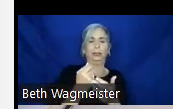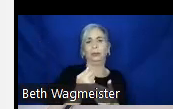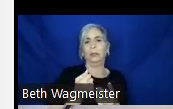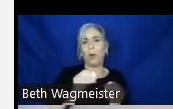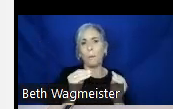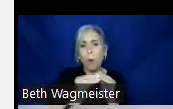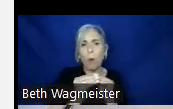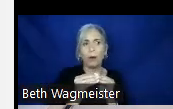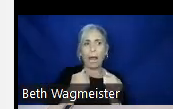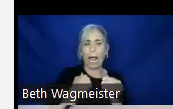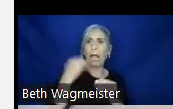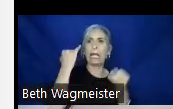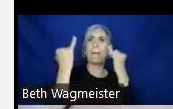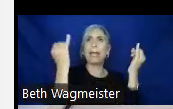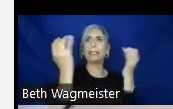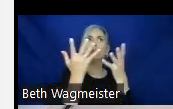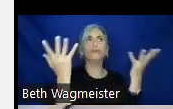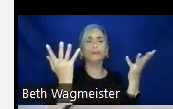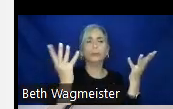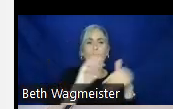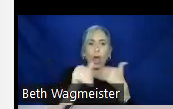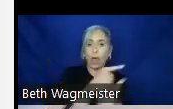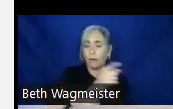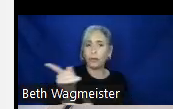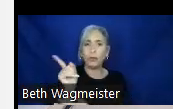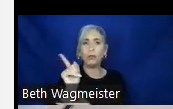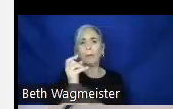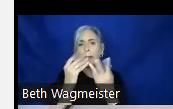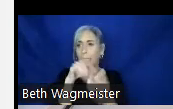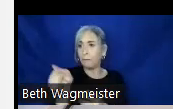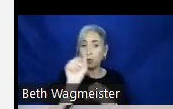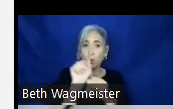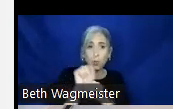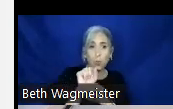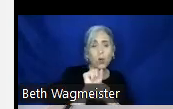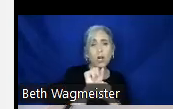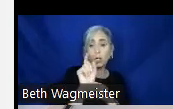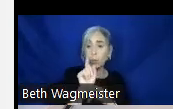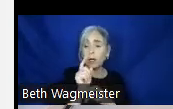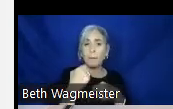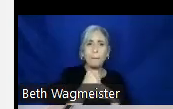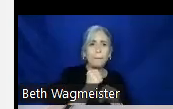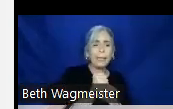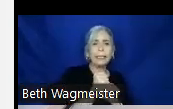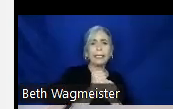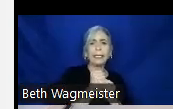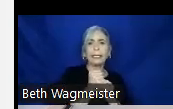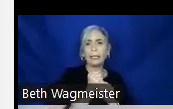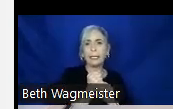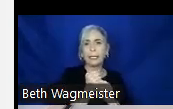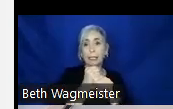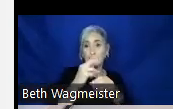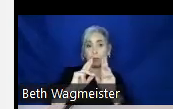I mean, I imagine all of you or many of you work in making audit reports. So you will have seen